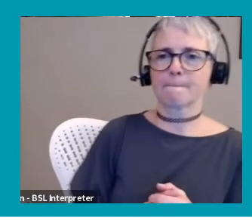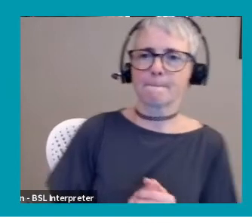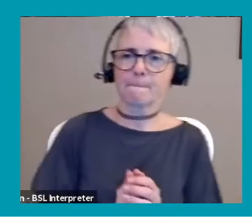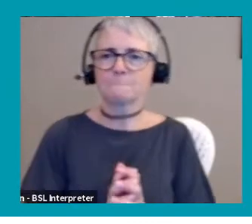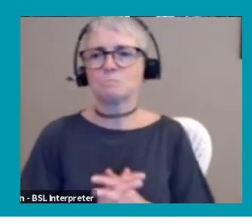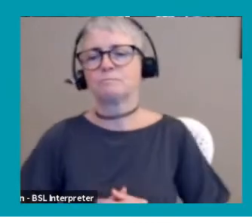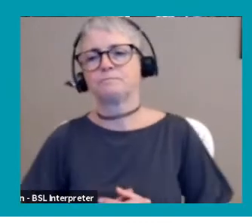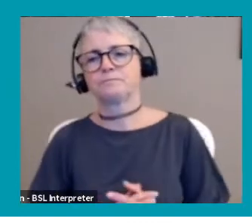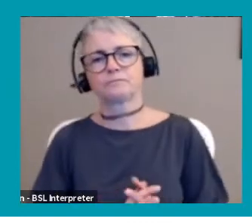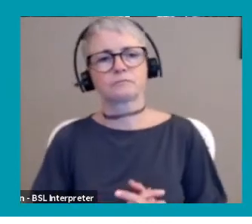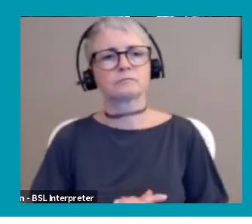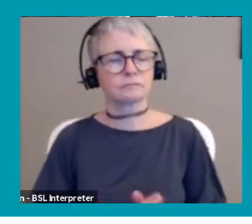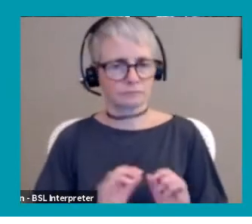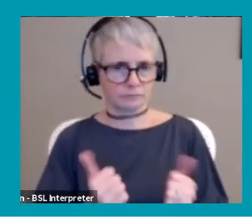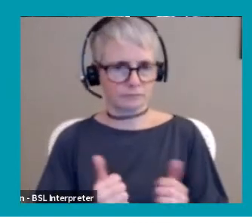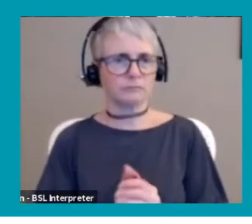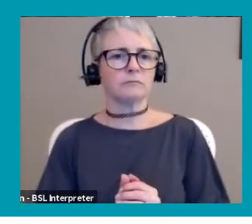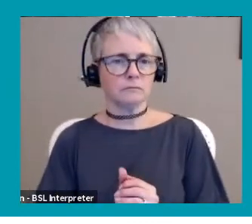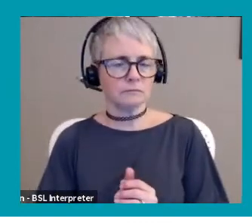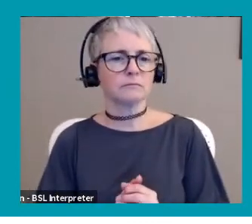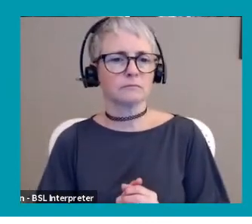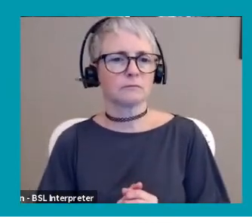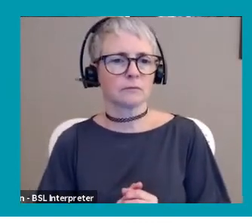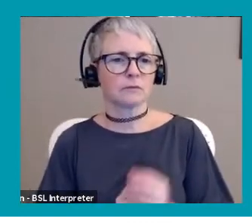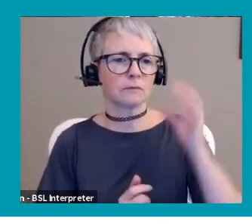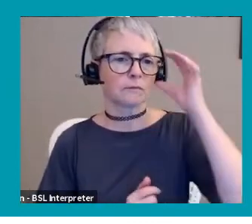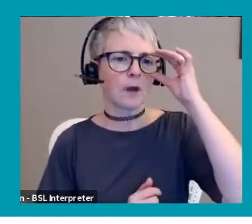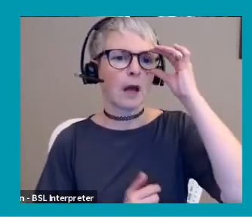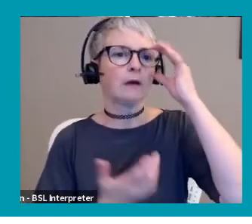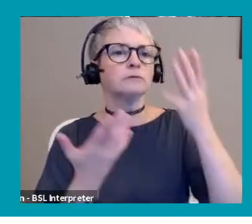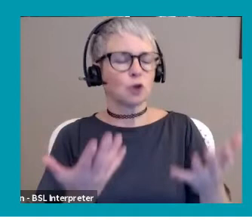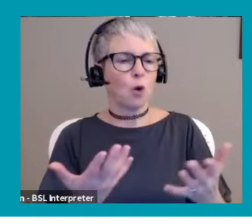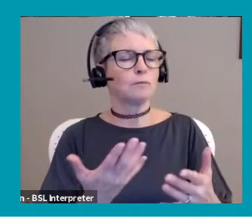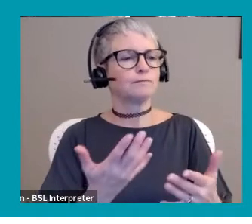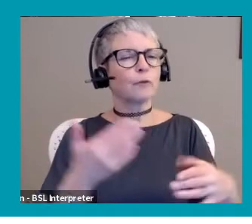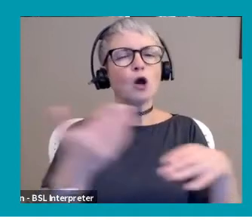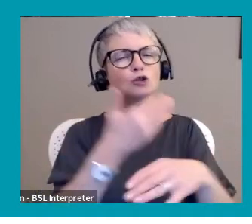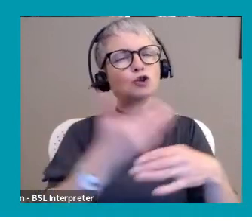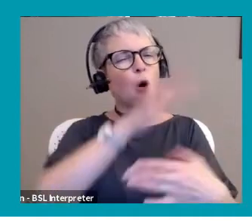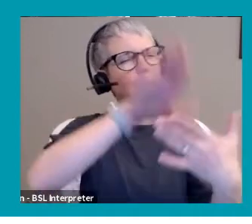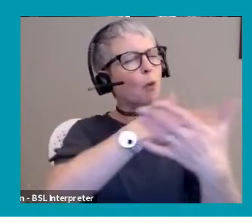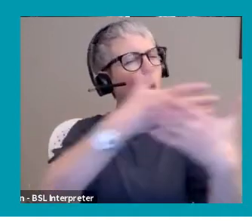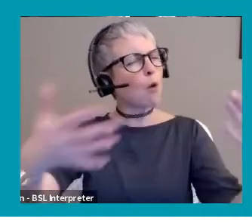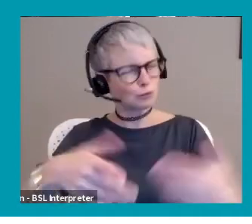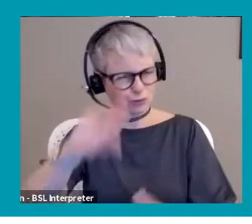So disability friendly job boards, there are some job boards. You might know, there are some job boards that are disability friendly.